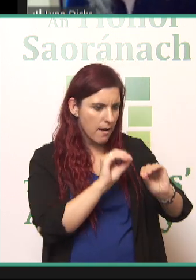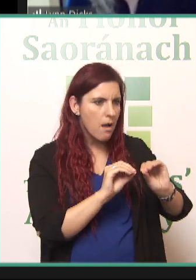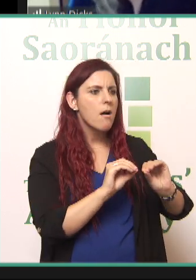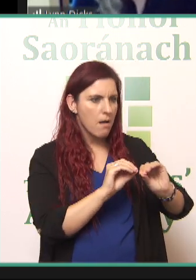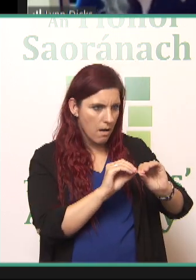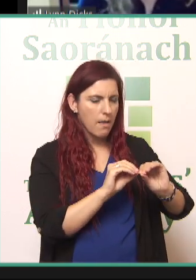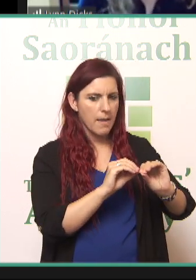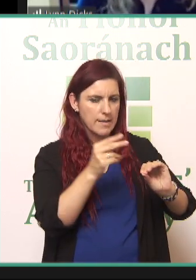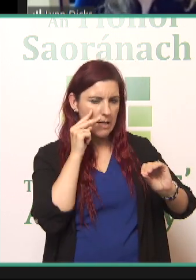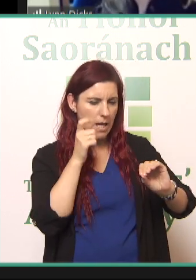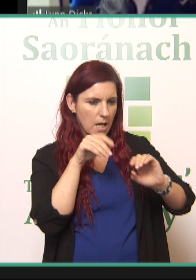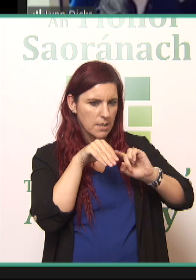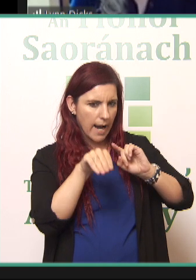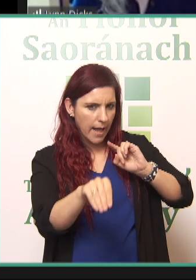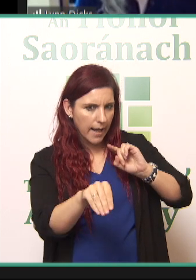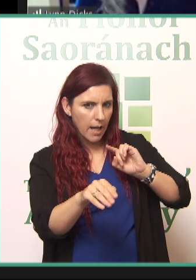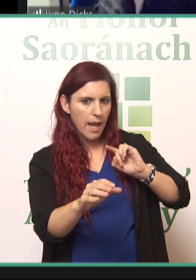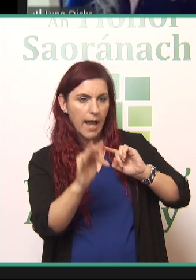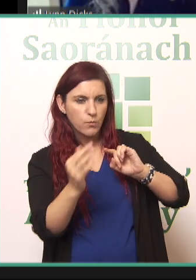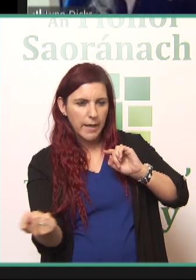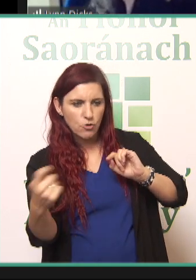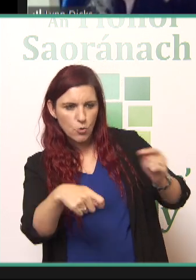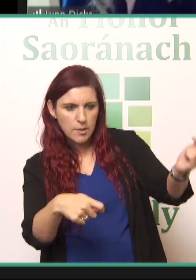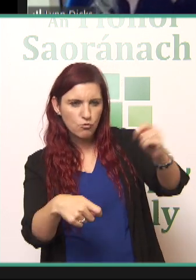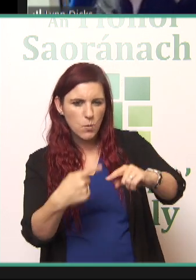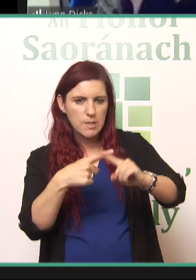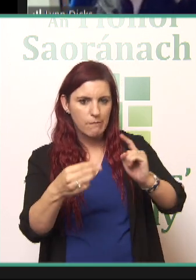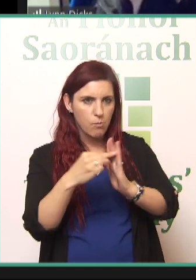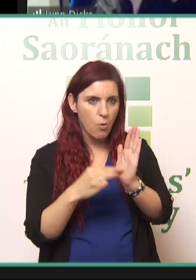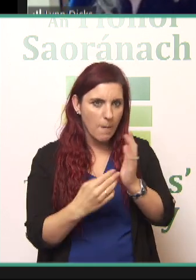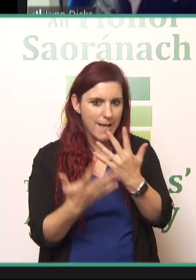and the way it might respond with different strategies or future scenarios of trying to